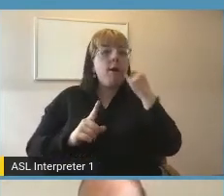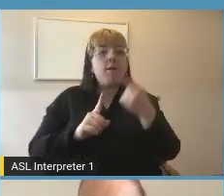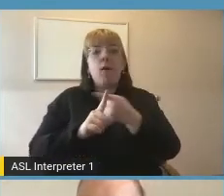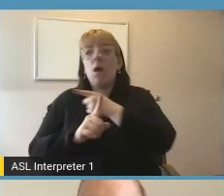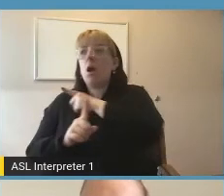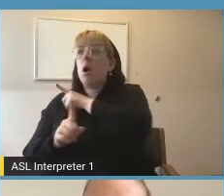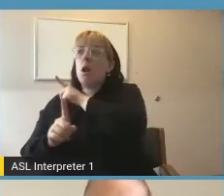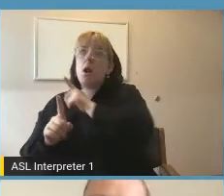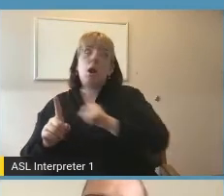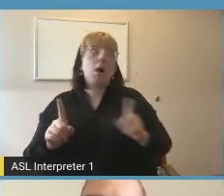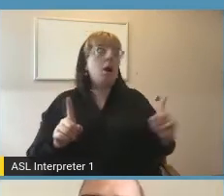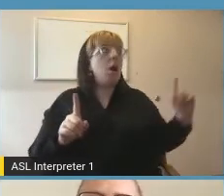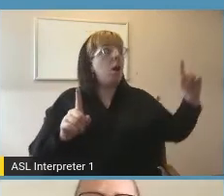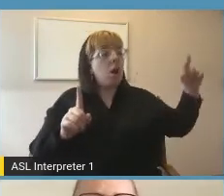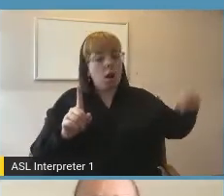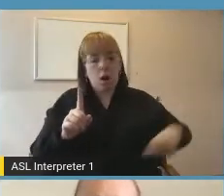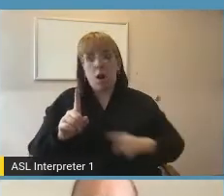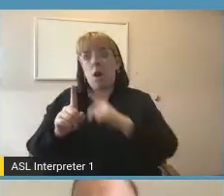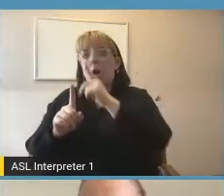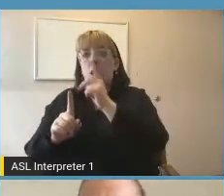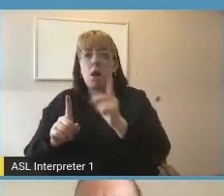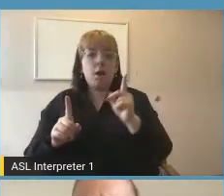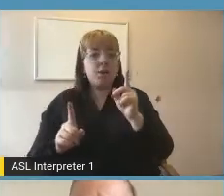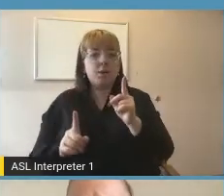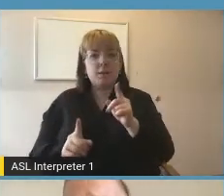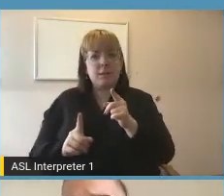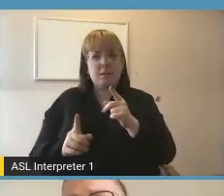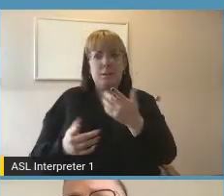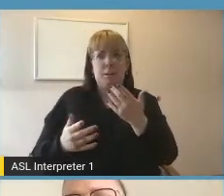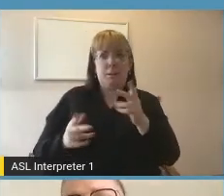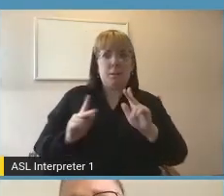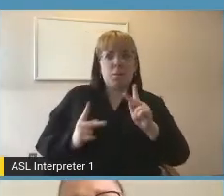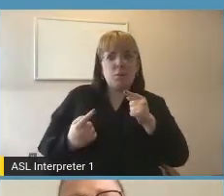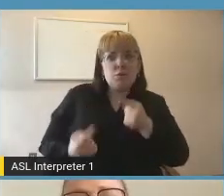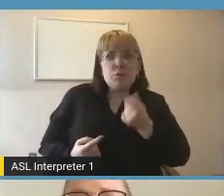focused and tight it is going to be hard for people to follow and at the end they are not